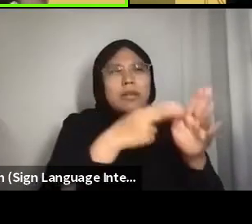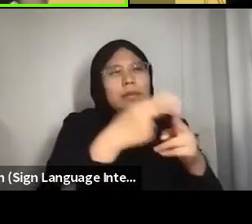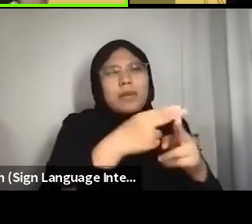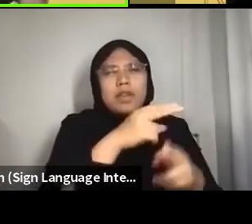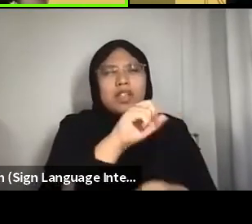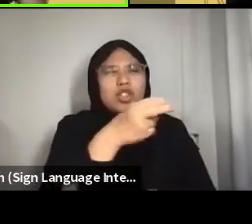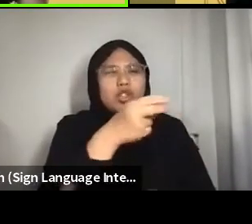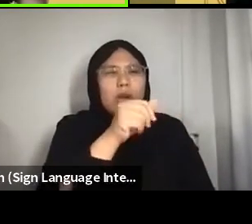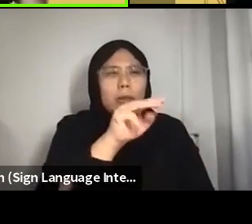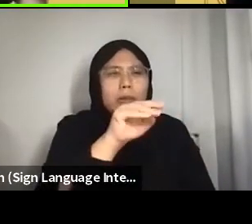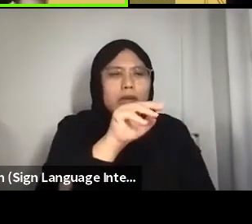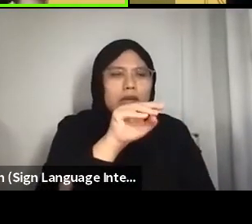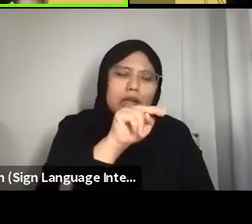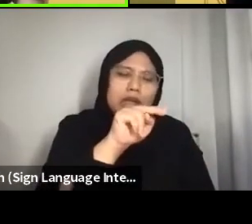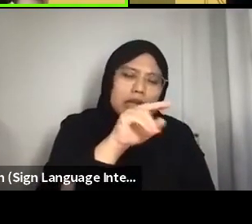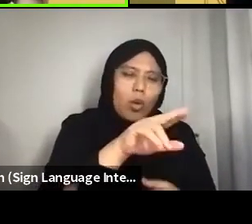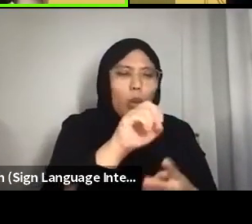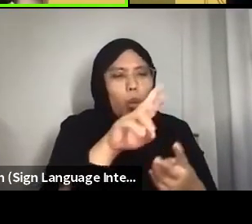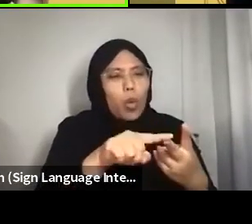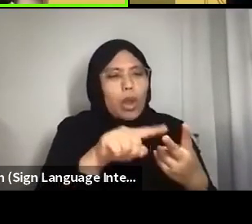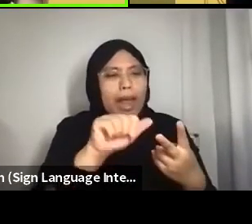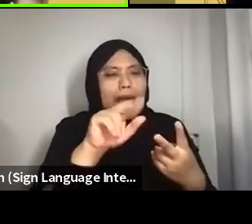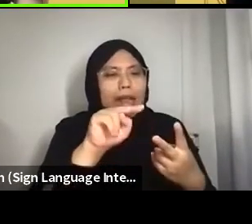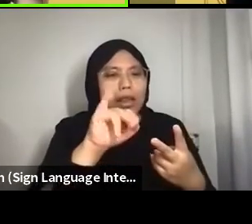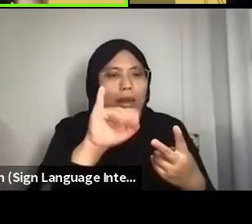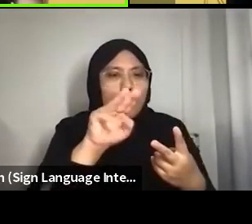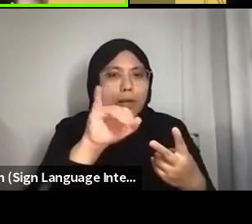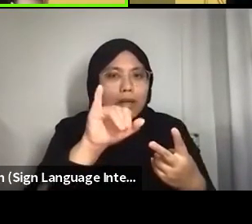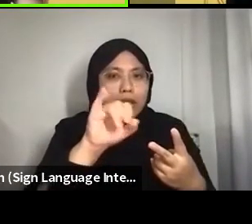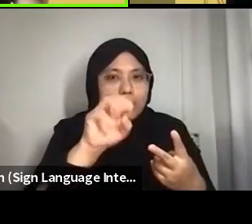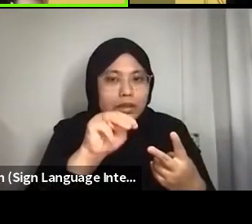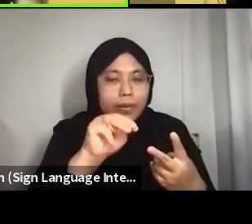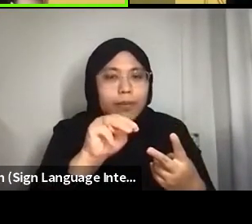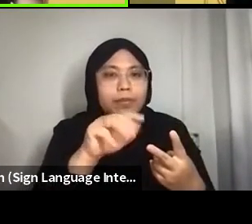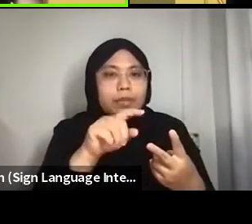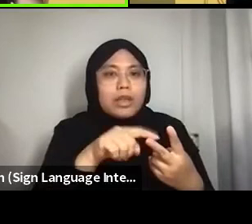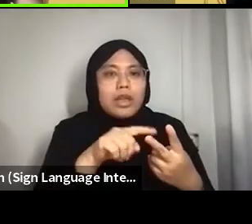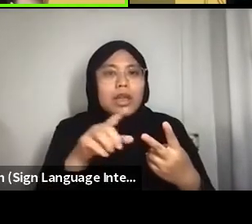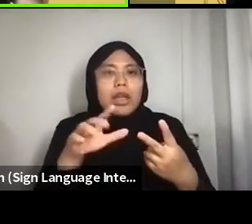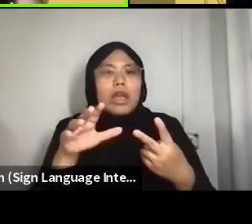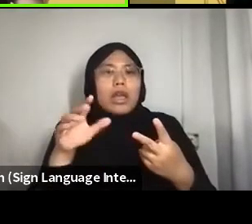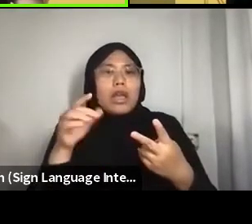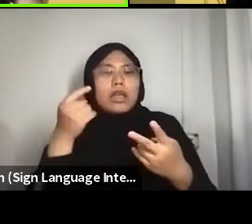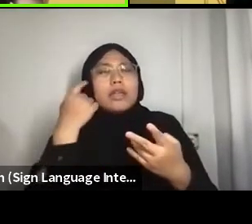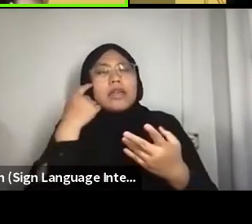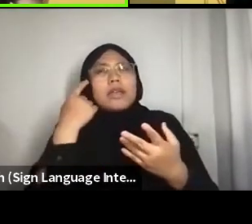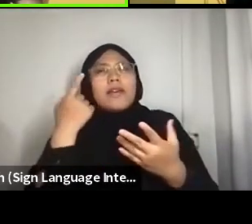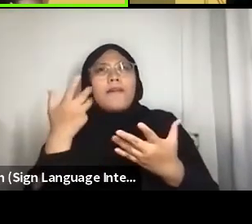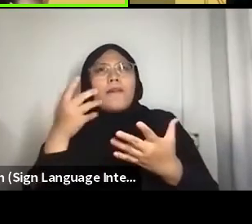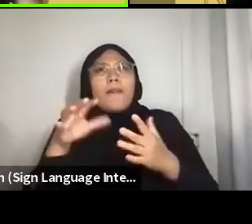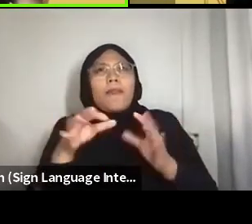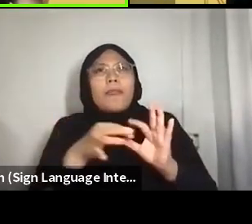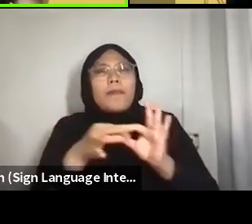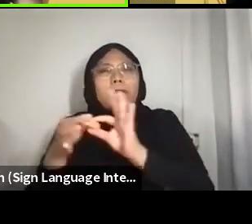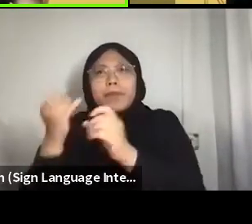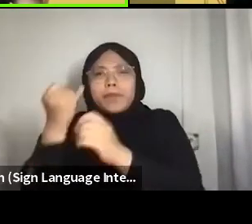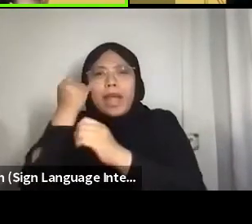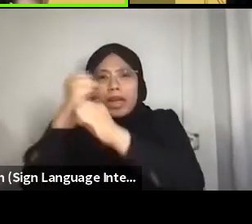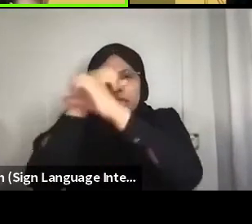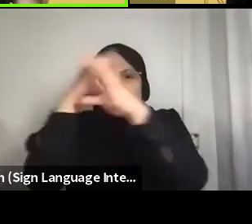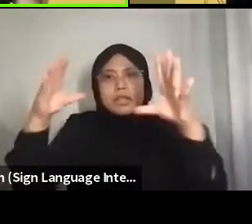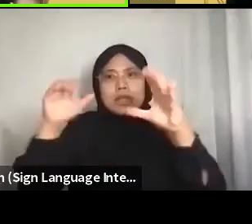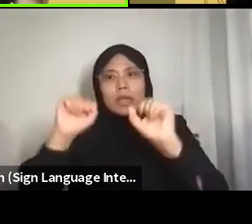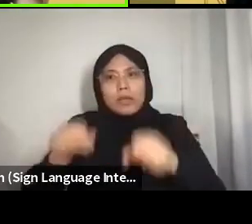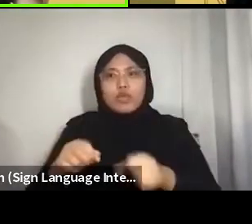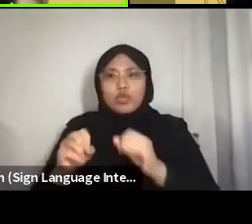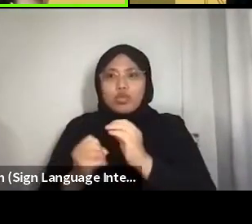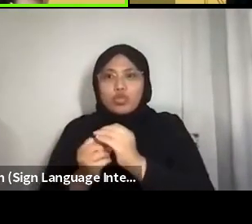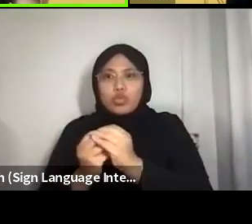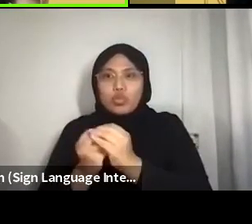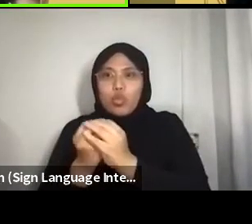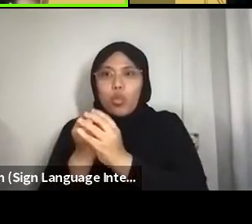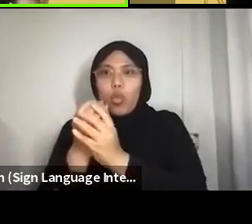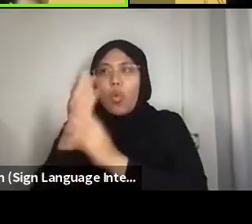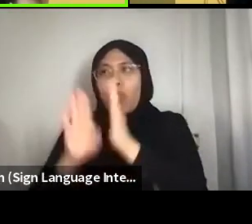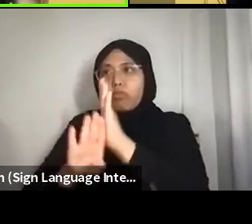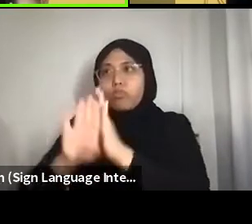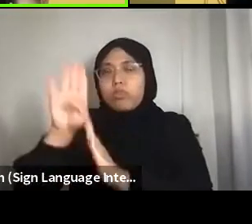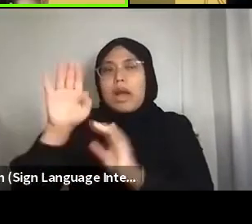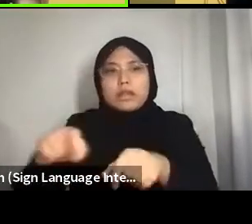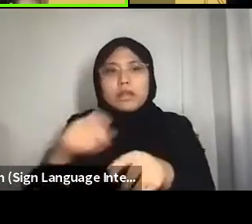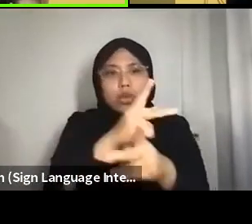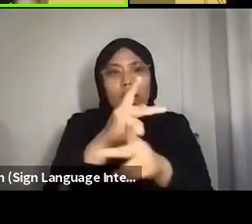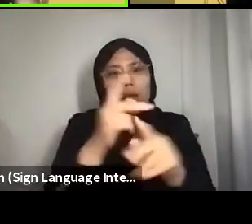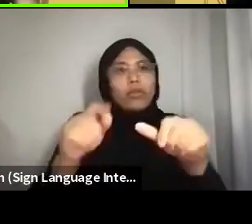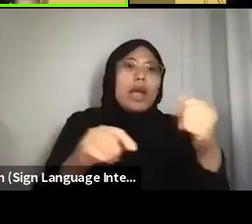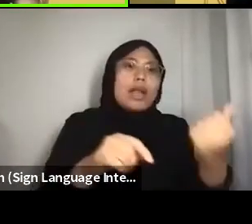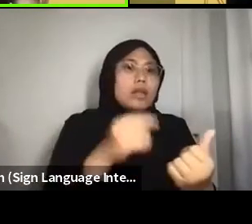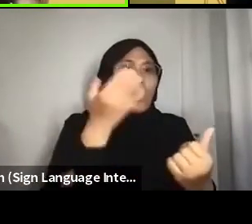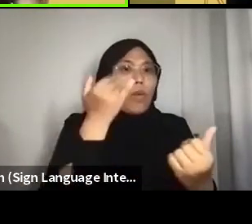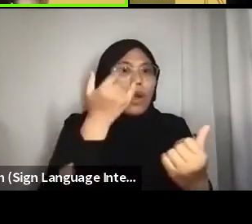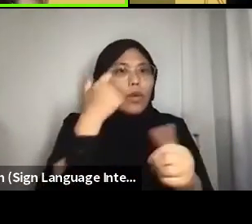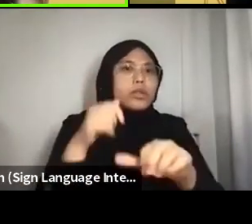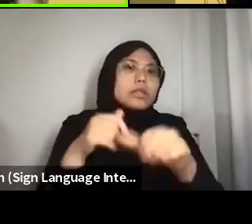I think is founded upon this very notion that in order to thrive, I need to look after the Other because the Other is a part of me.